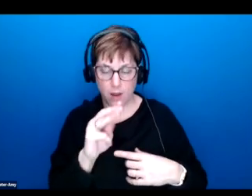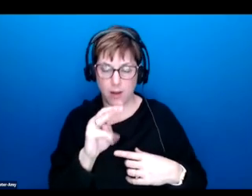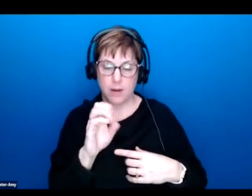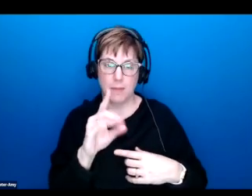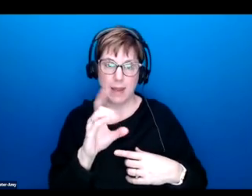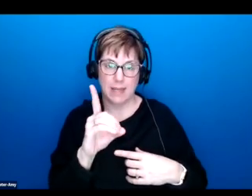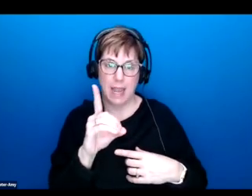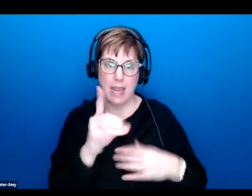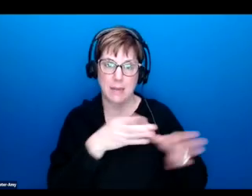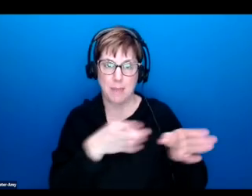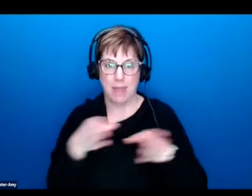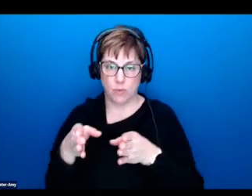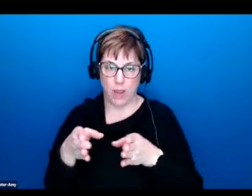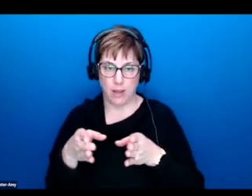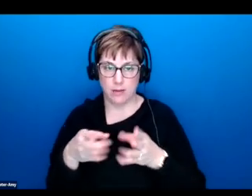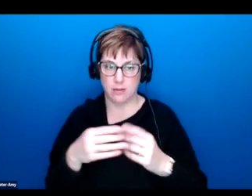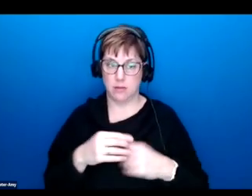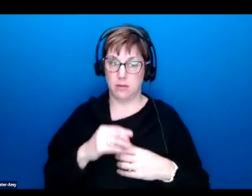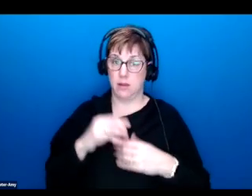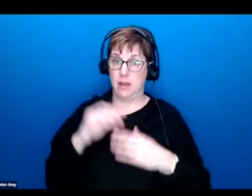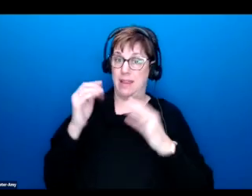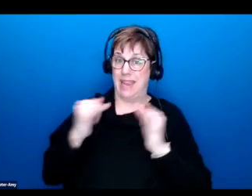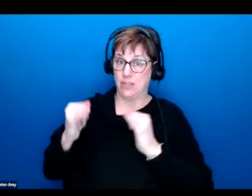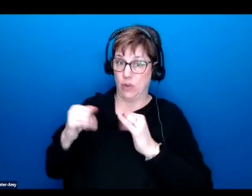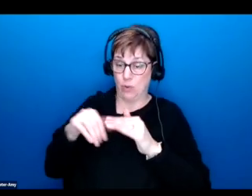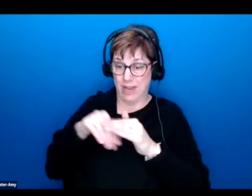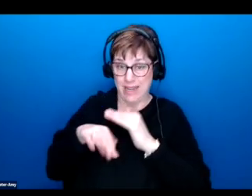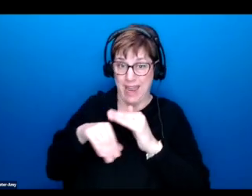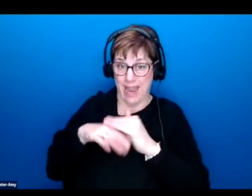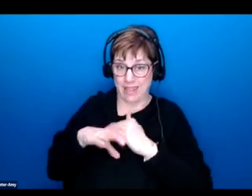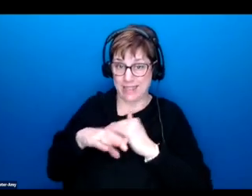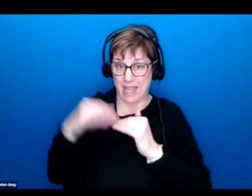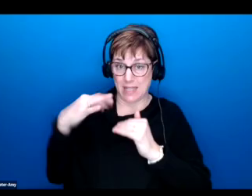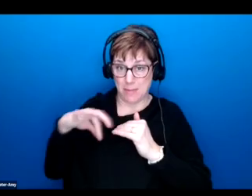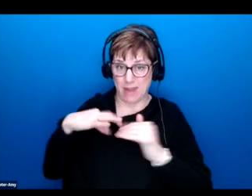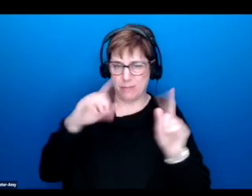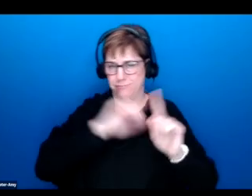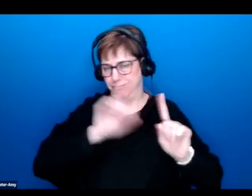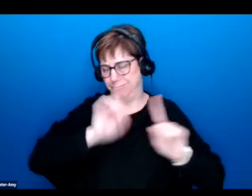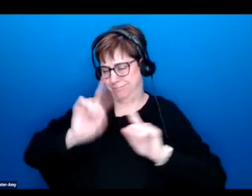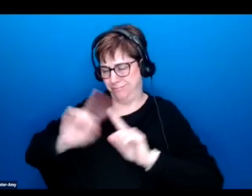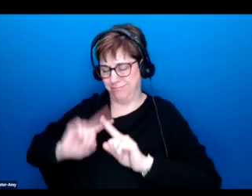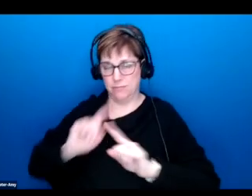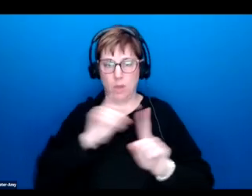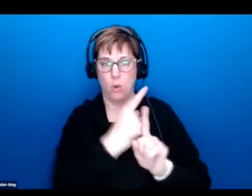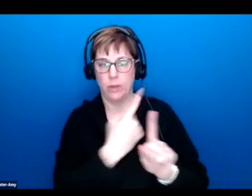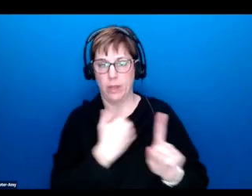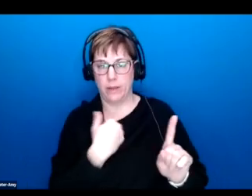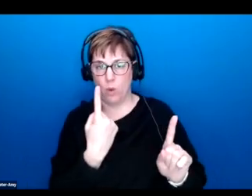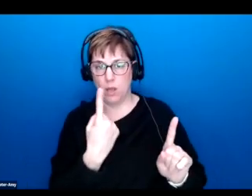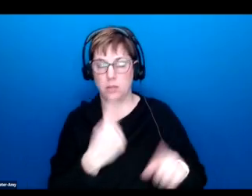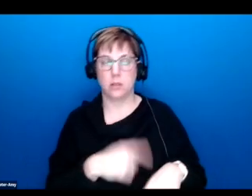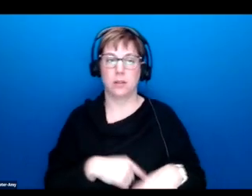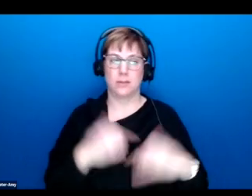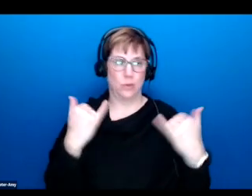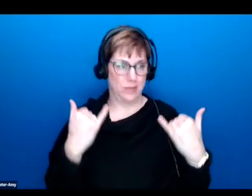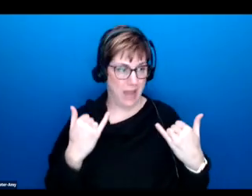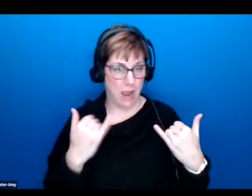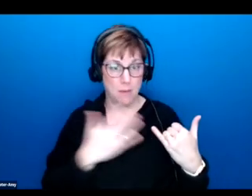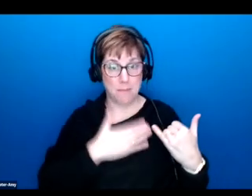There are many different ways that individuals can access these benefits. And so there has been a huge void in my knowledge gap in